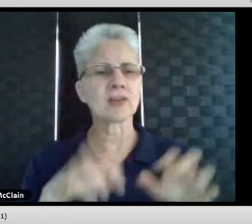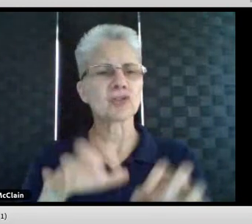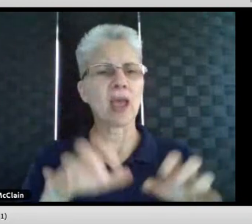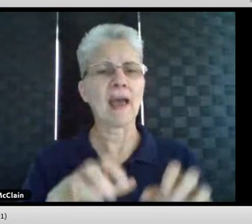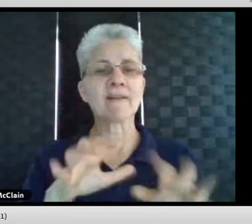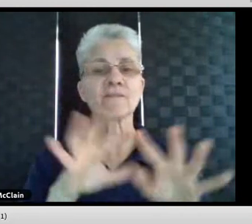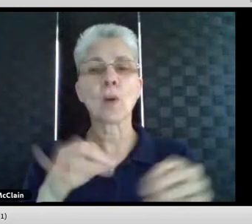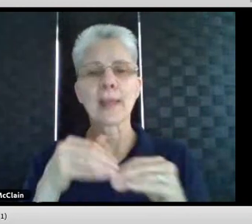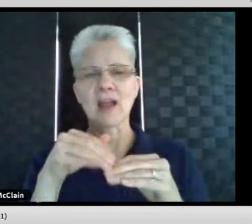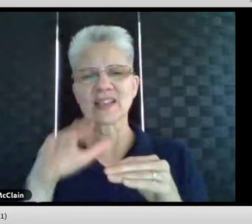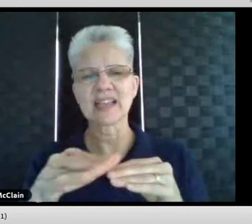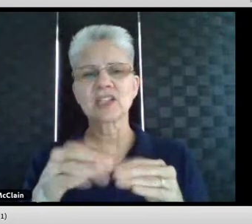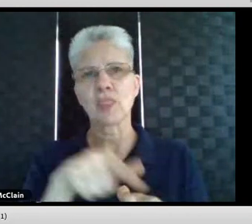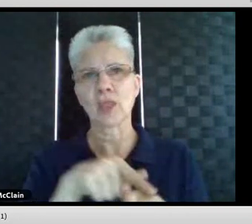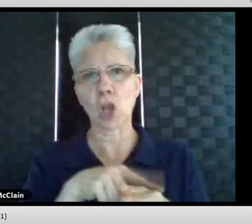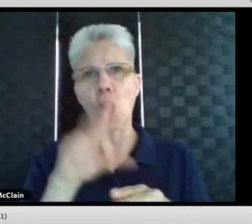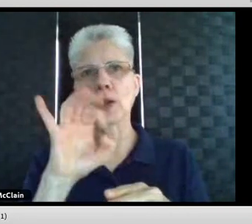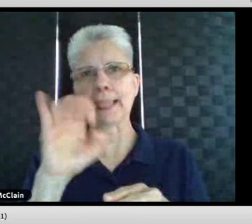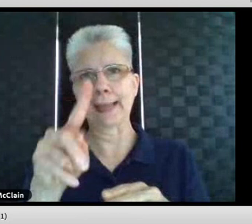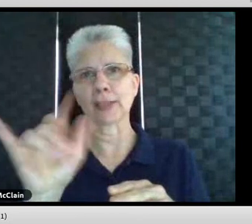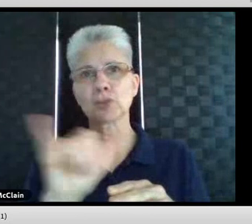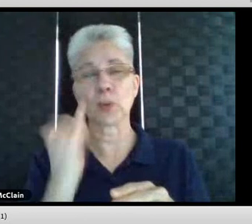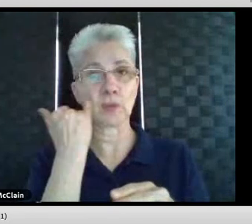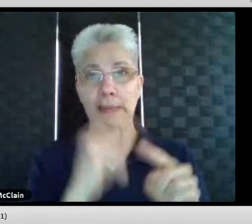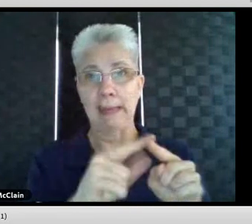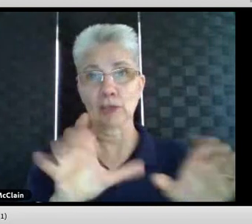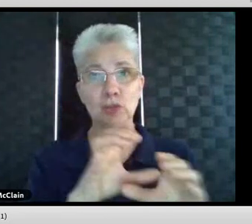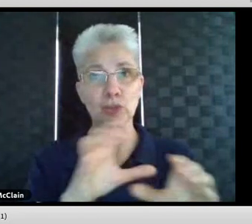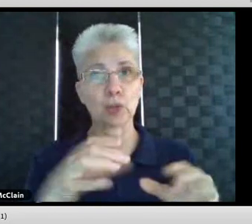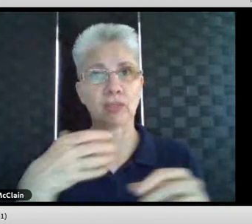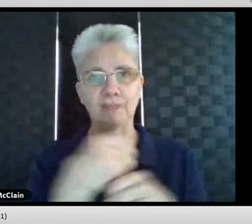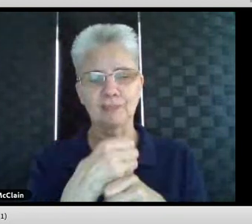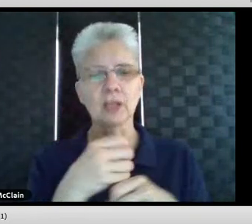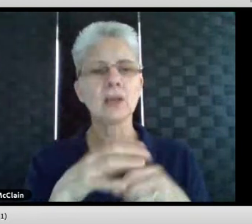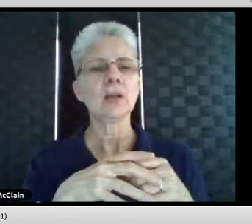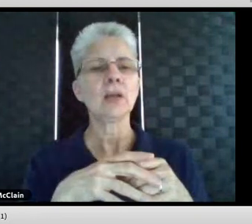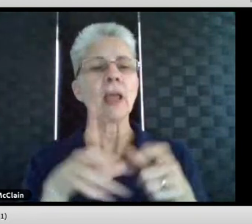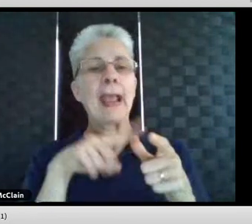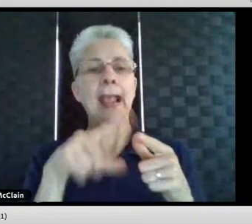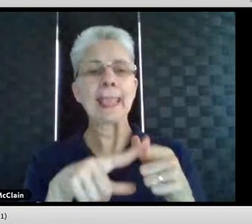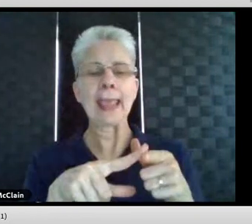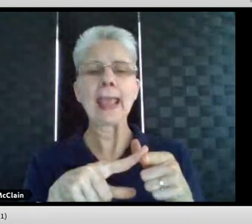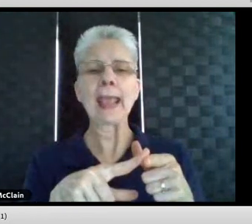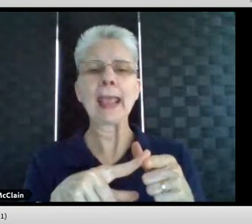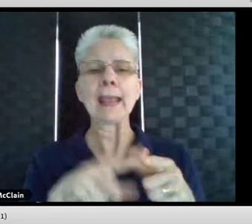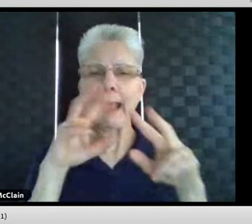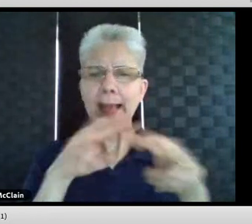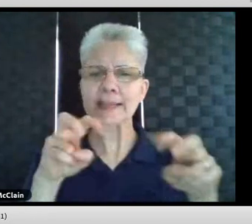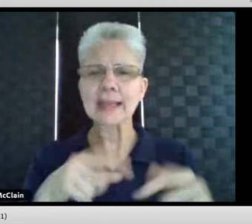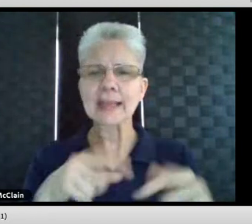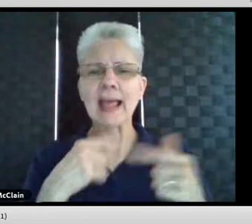and I'll send you the long link, too, in case you can't do the bit link, and assess your live interactions,